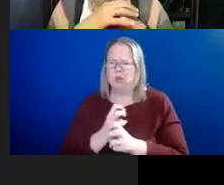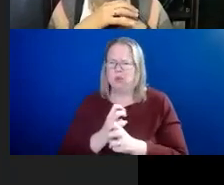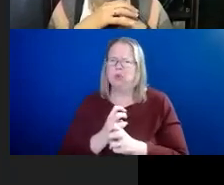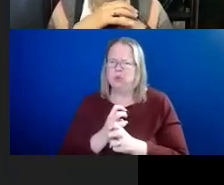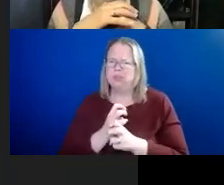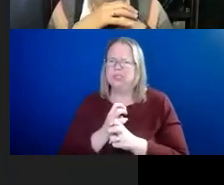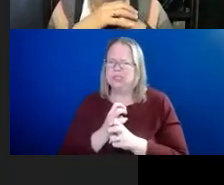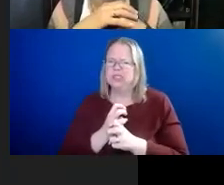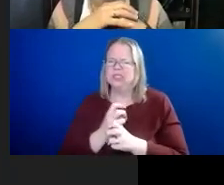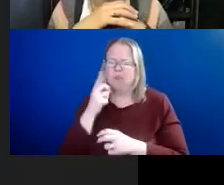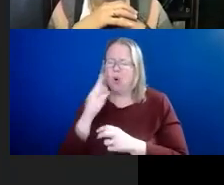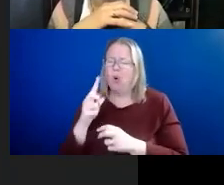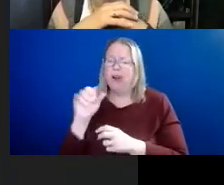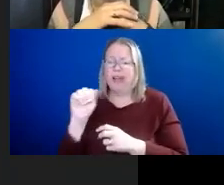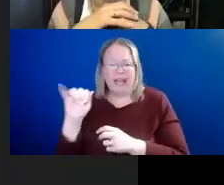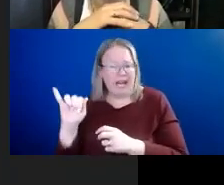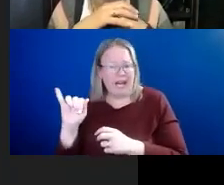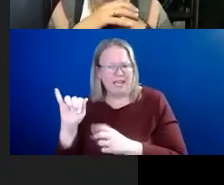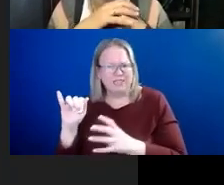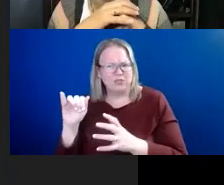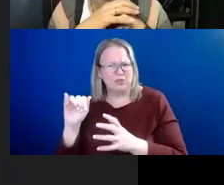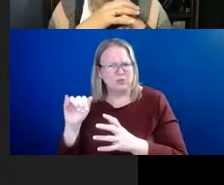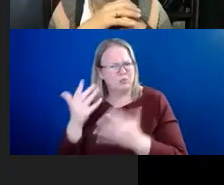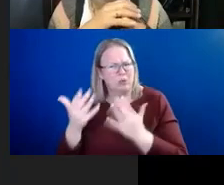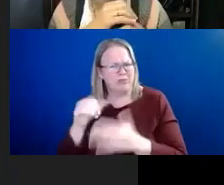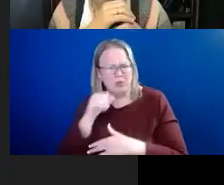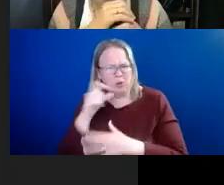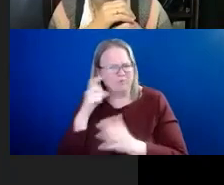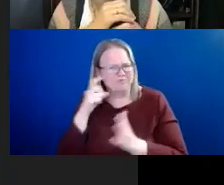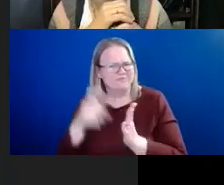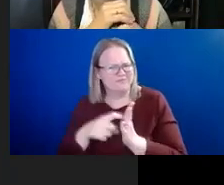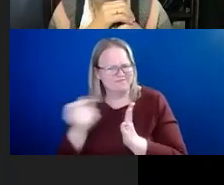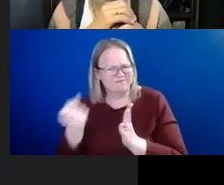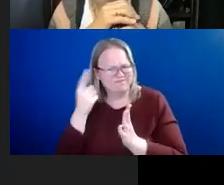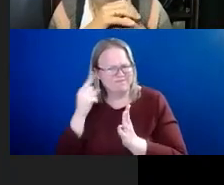for AI to be likely to pick up , 13:21:19 you could request